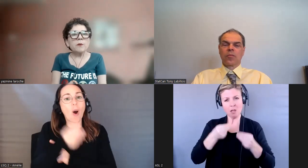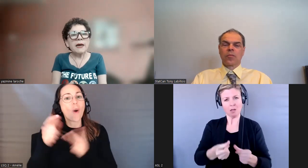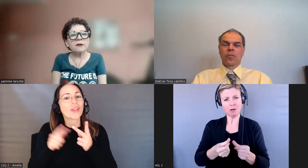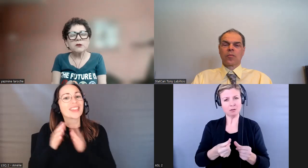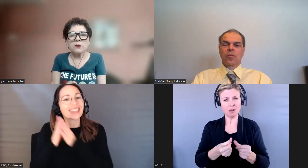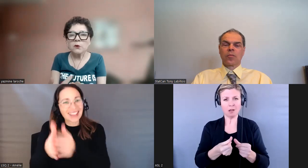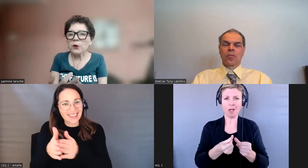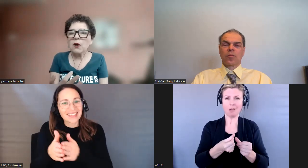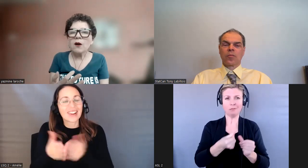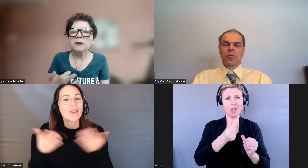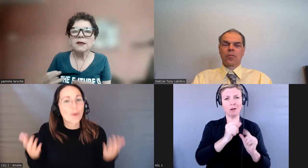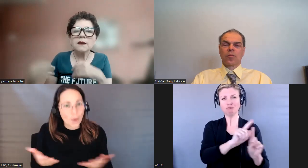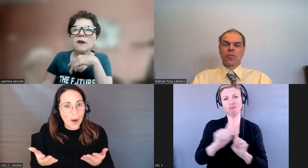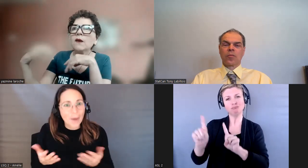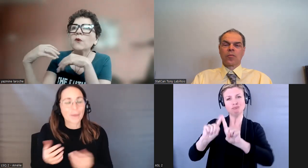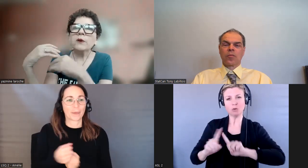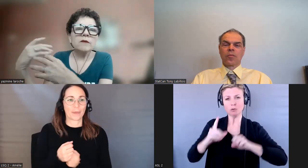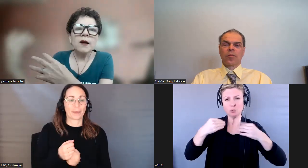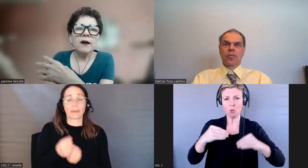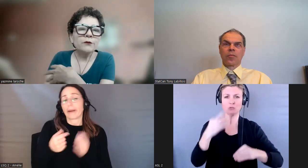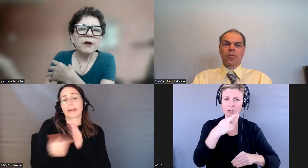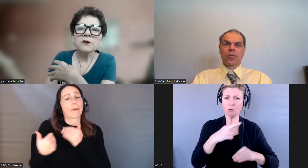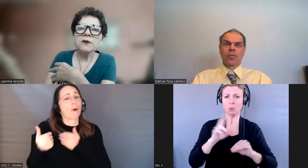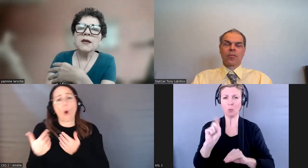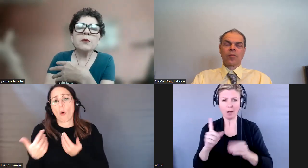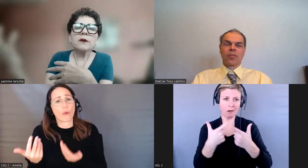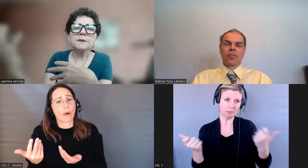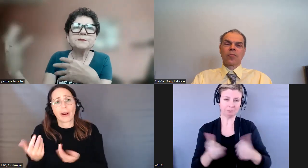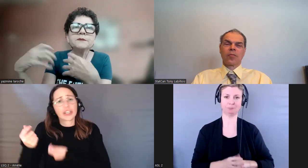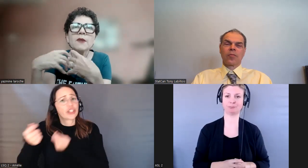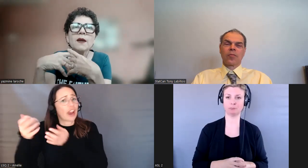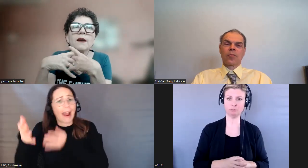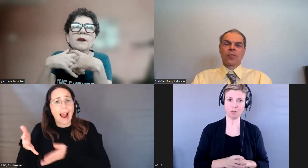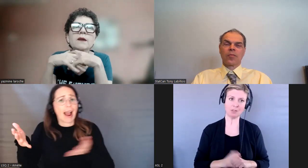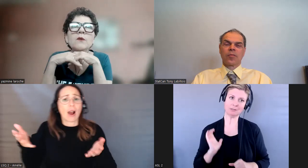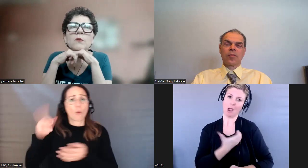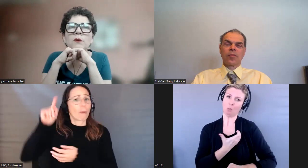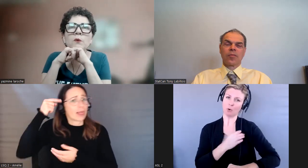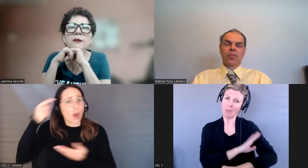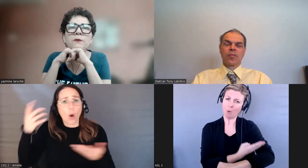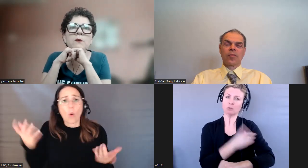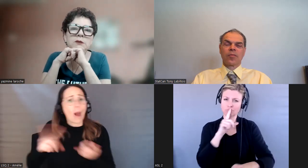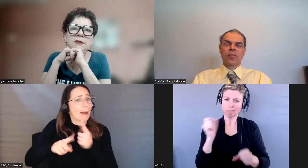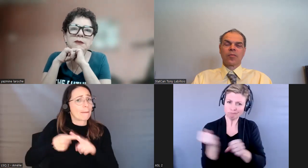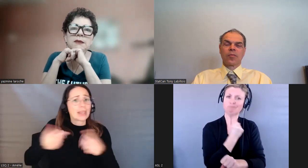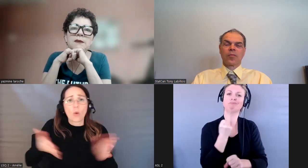a manager or a colleague or a friend or a neighbor and what if you were just to say